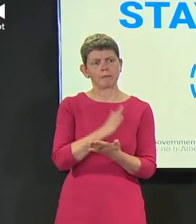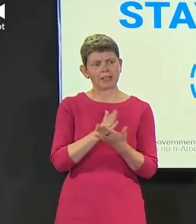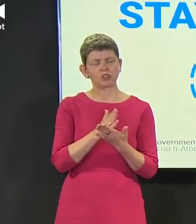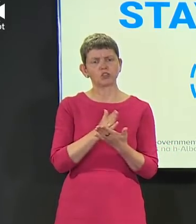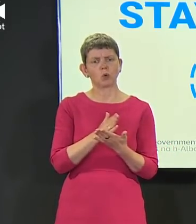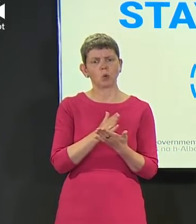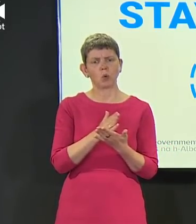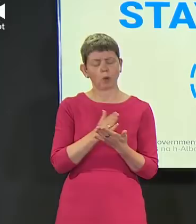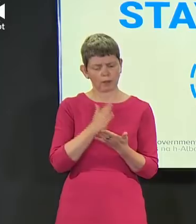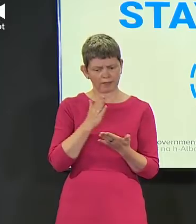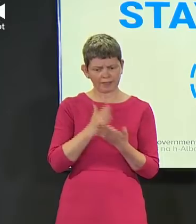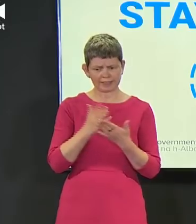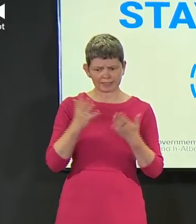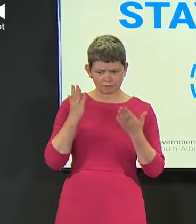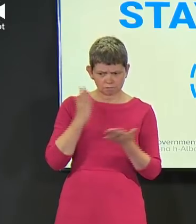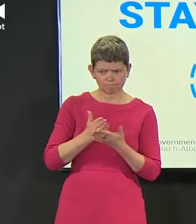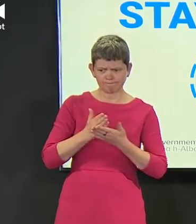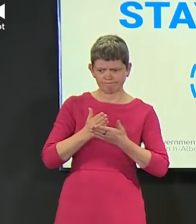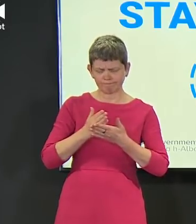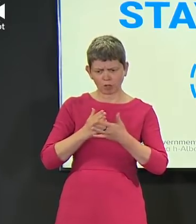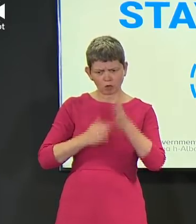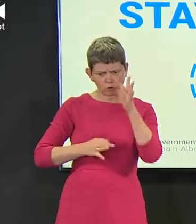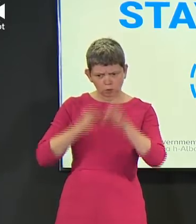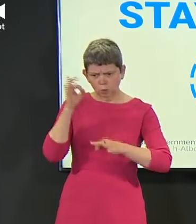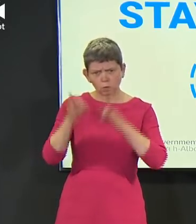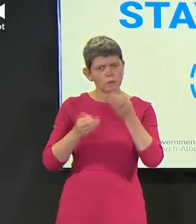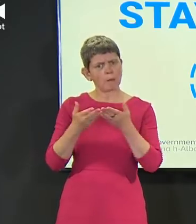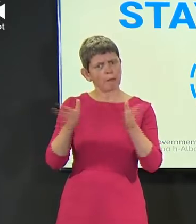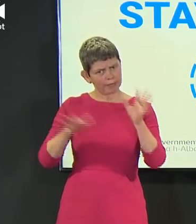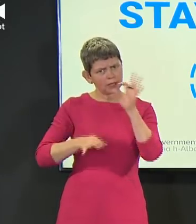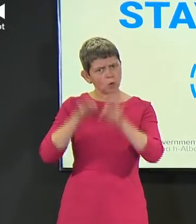scrutiny and accountability through the public inquiry that I've already spoken about